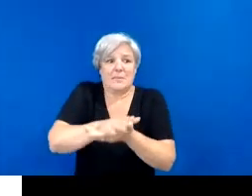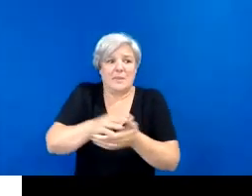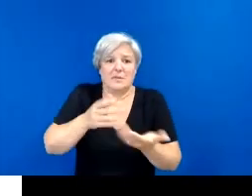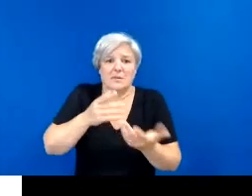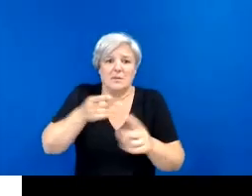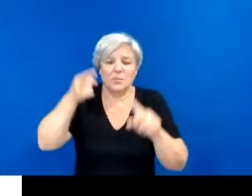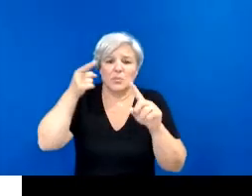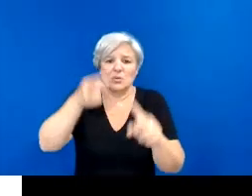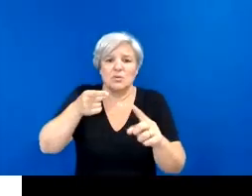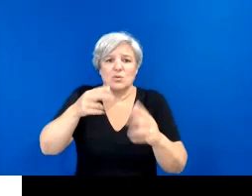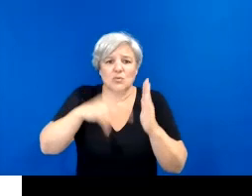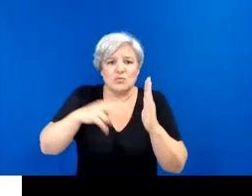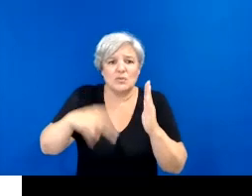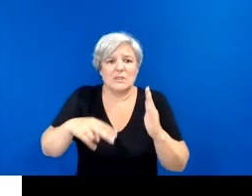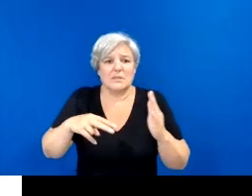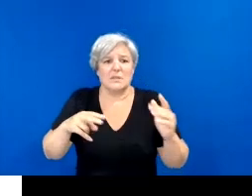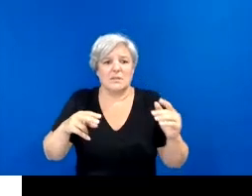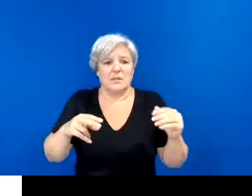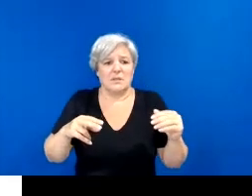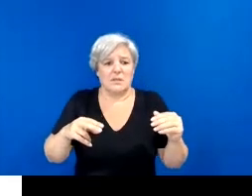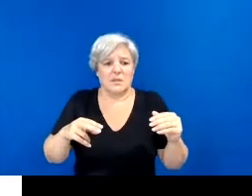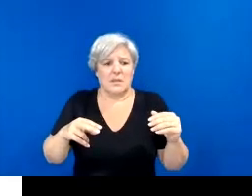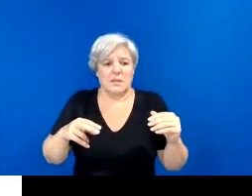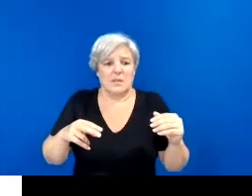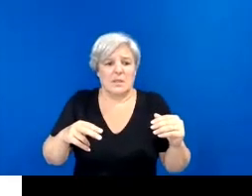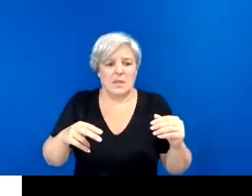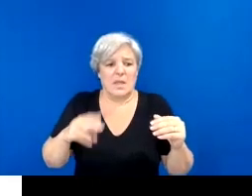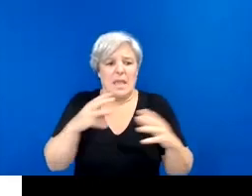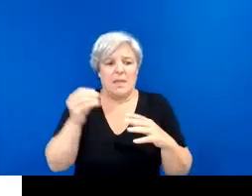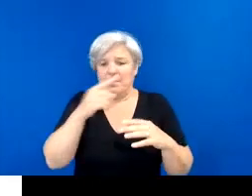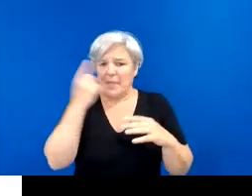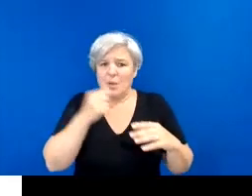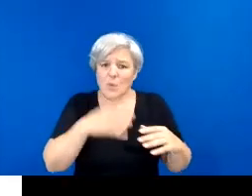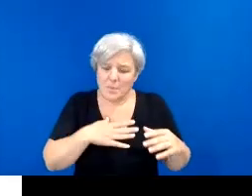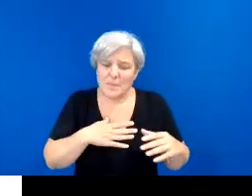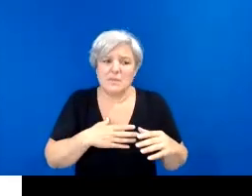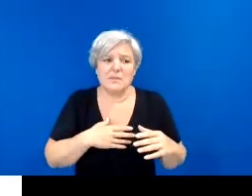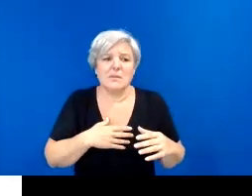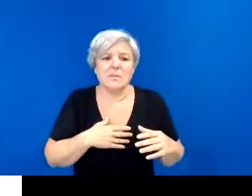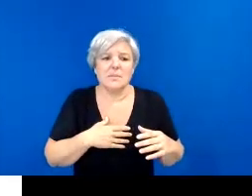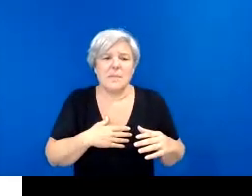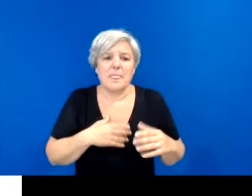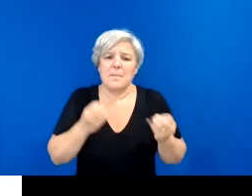to read and to center, and of course cite the work of black women. And it has a lot of authors on there.